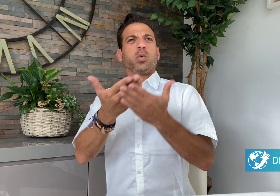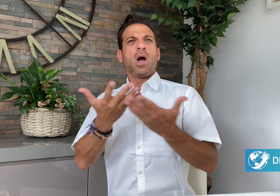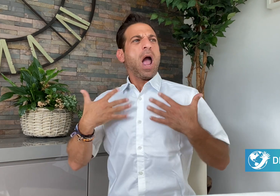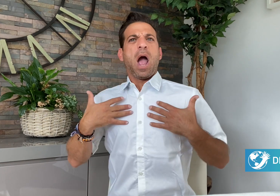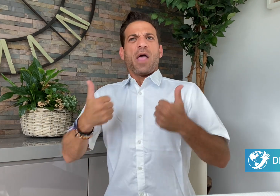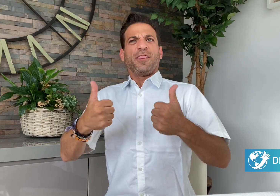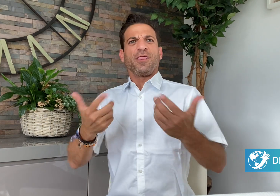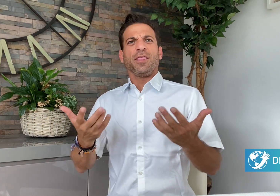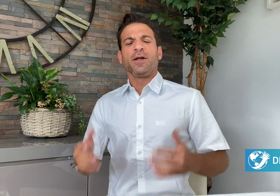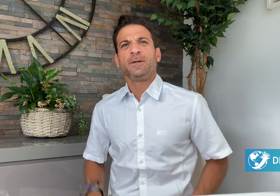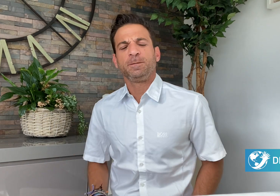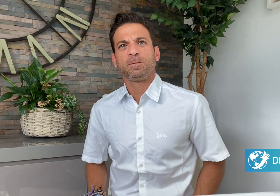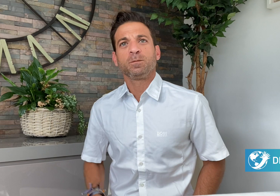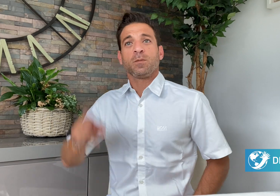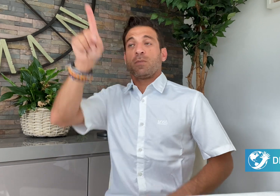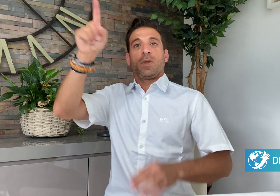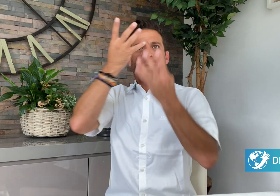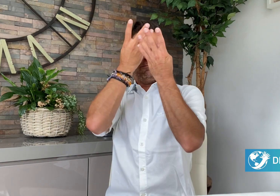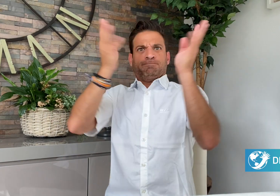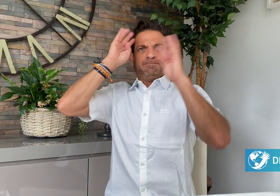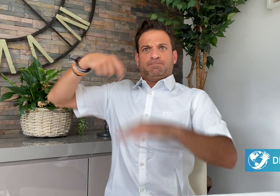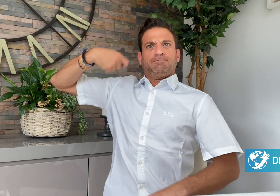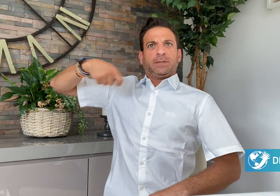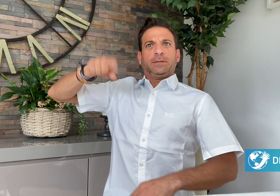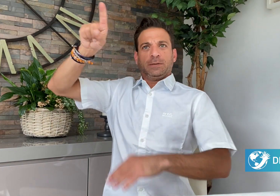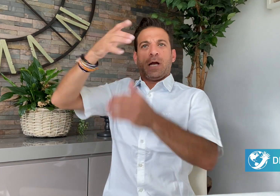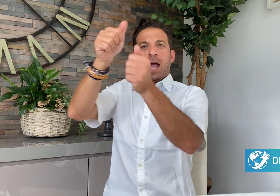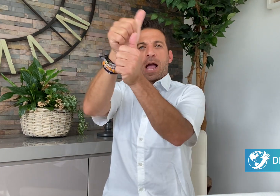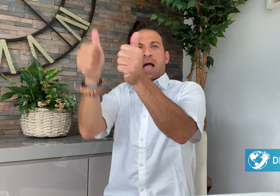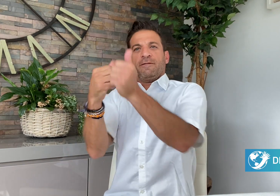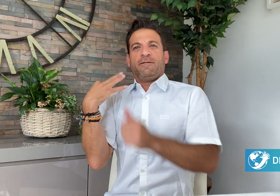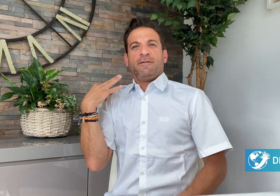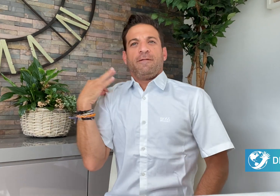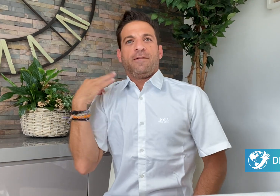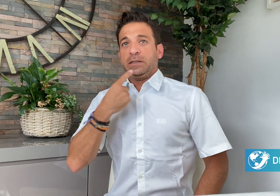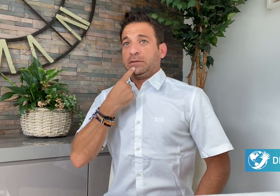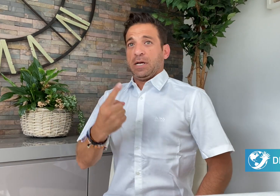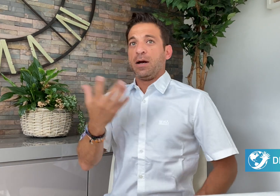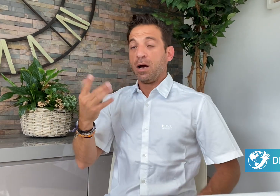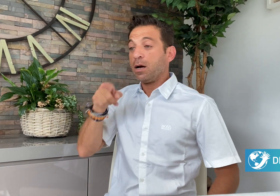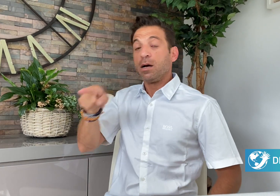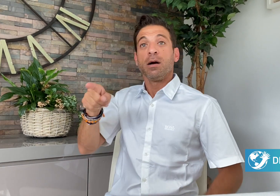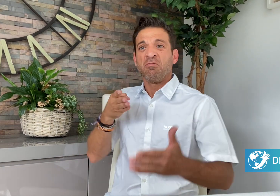should be dismissed as they do provide interpreters